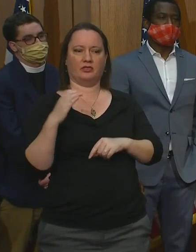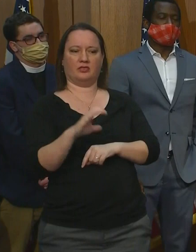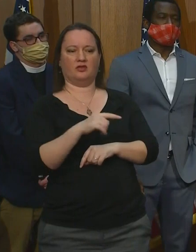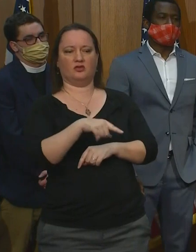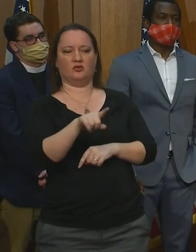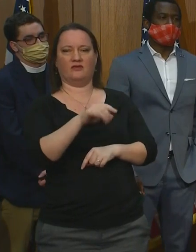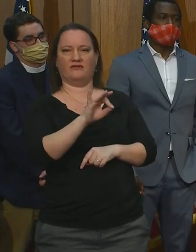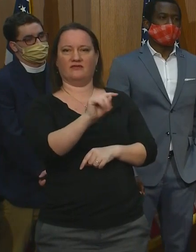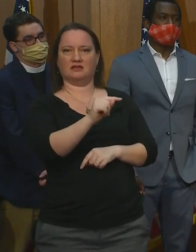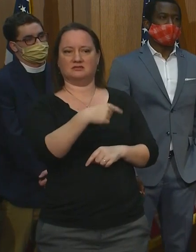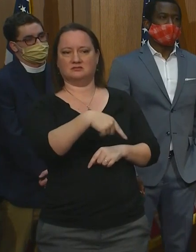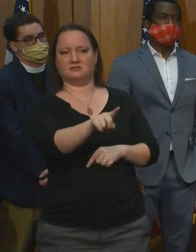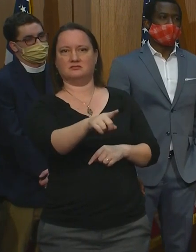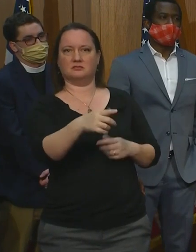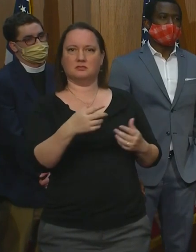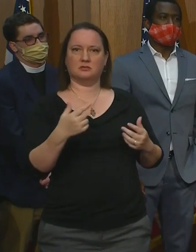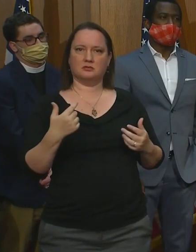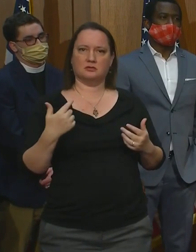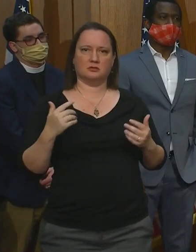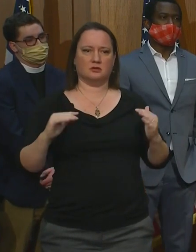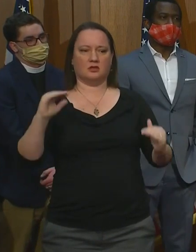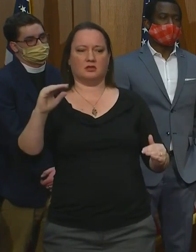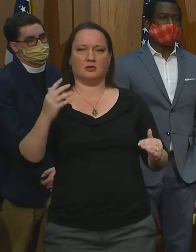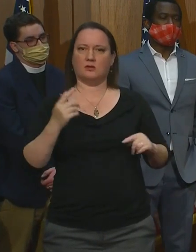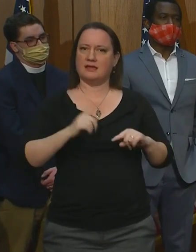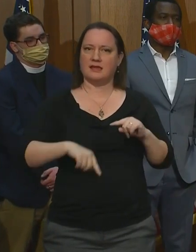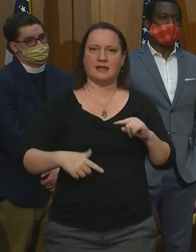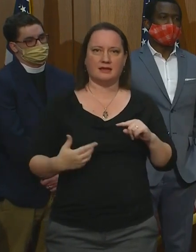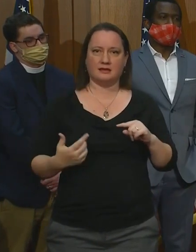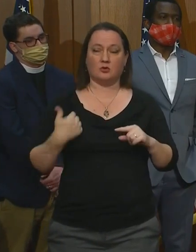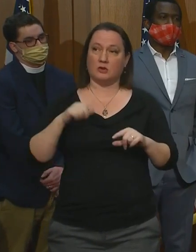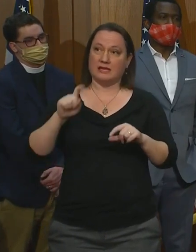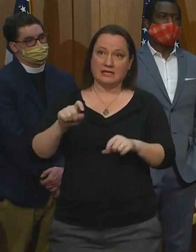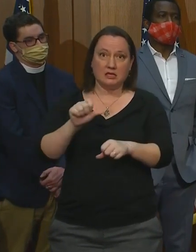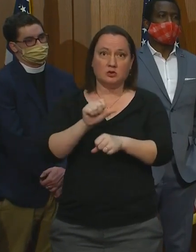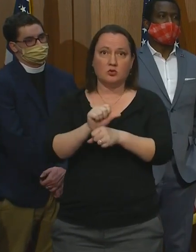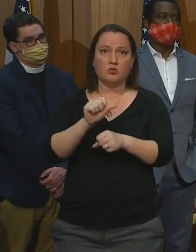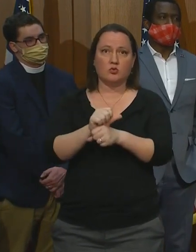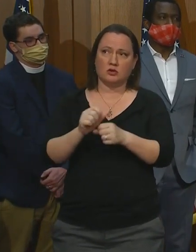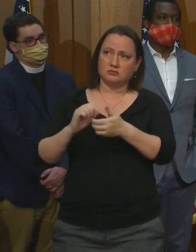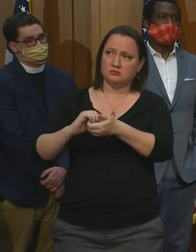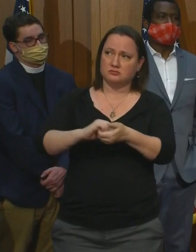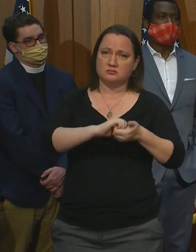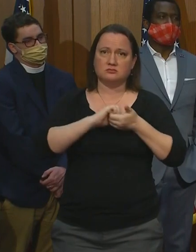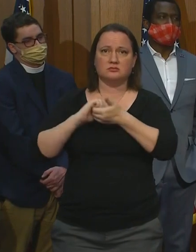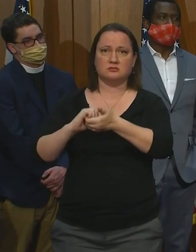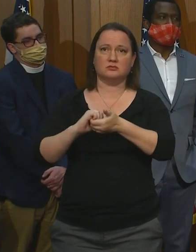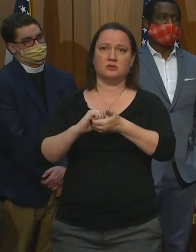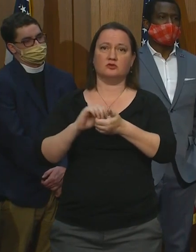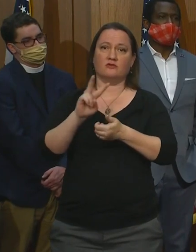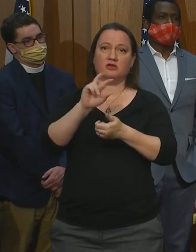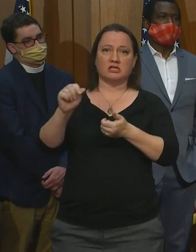THAT WE HAVE FORCED THEM TO CARRY. ANY LONGER. WE NEED TO